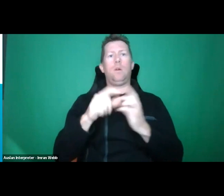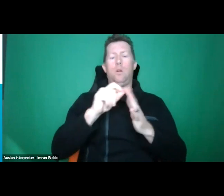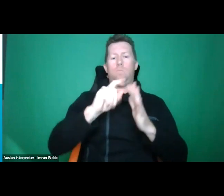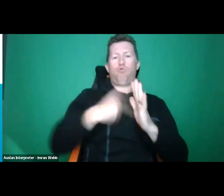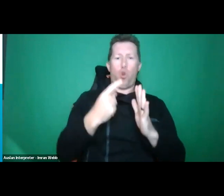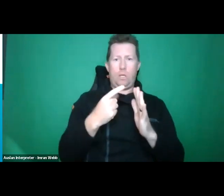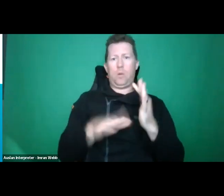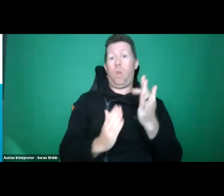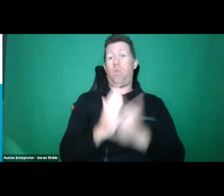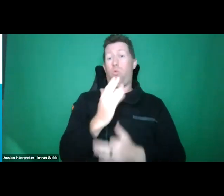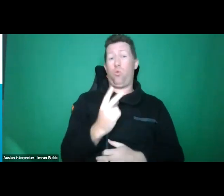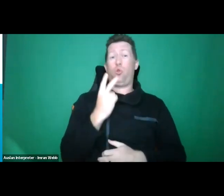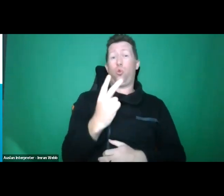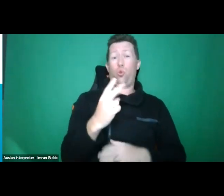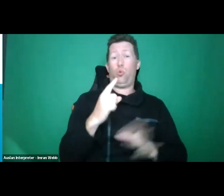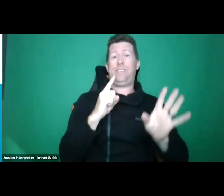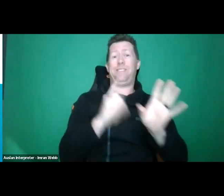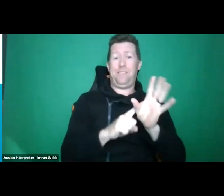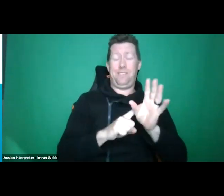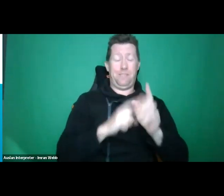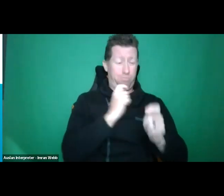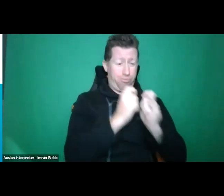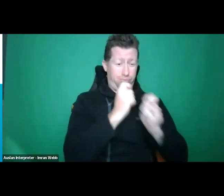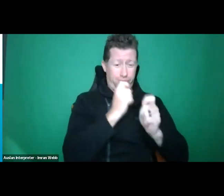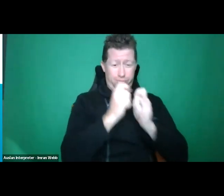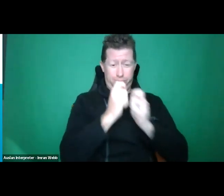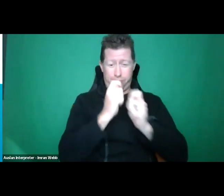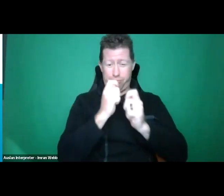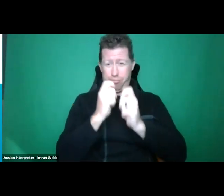two years of testing.